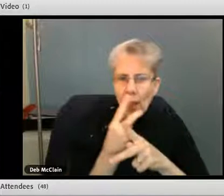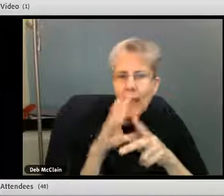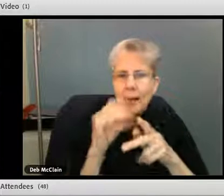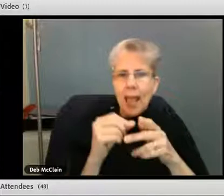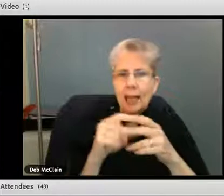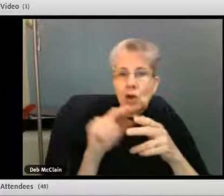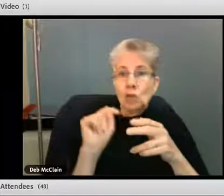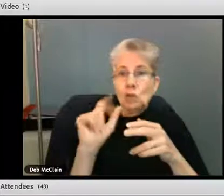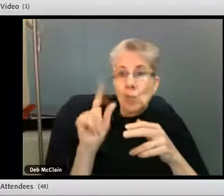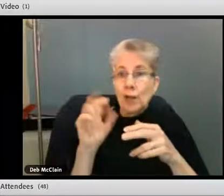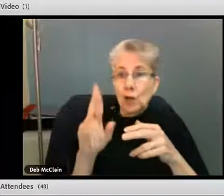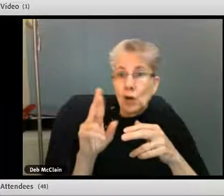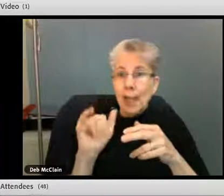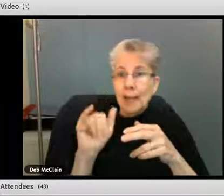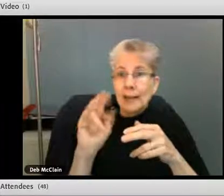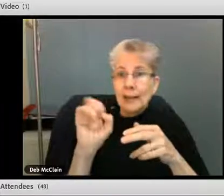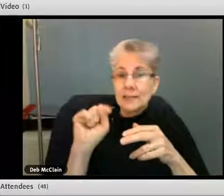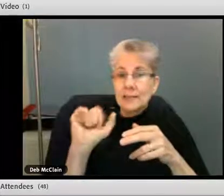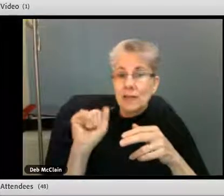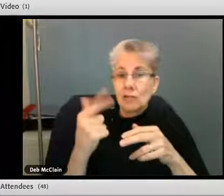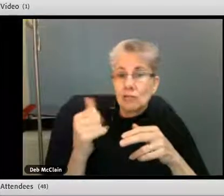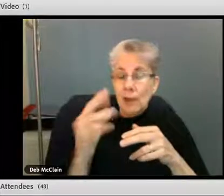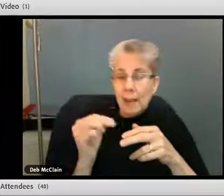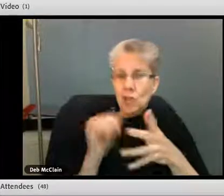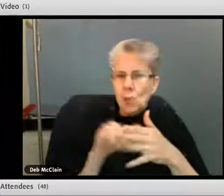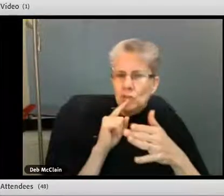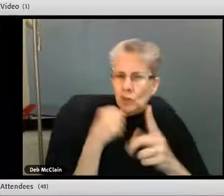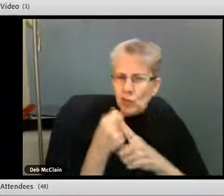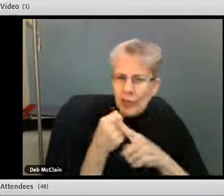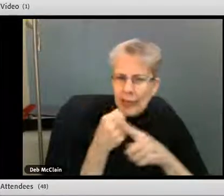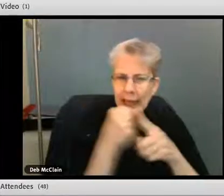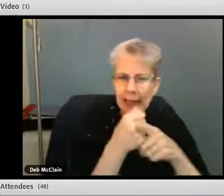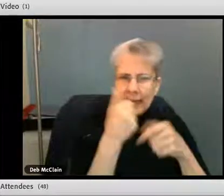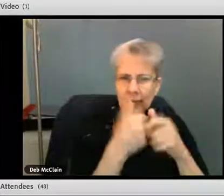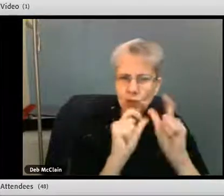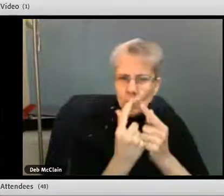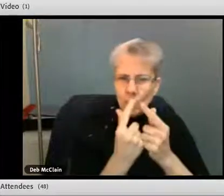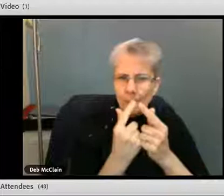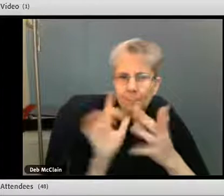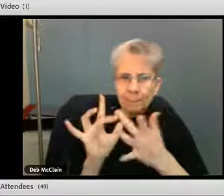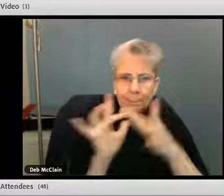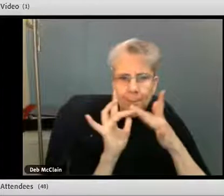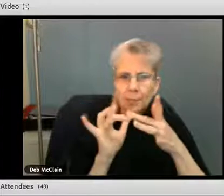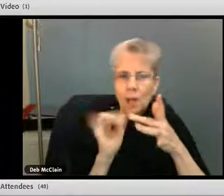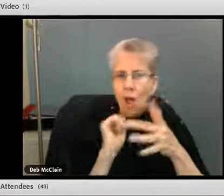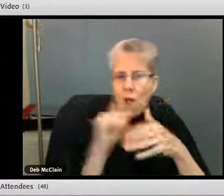You're reaching out of your immediate audience to get to more people.